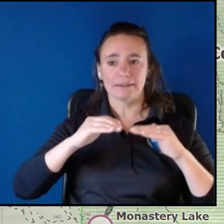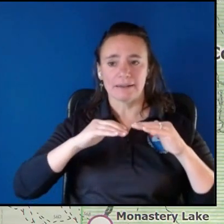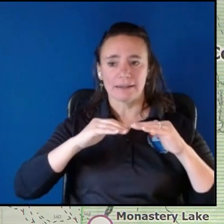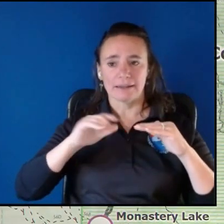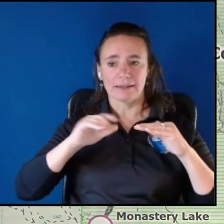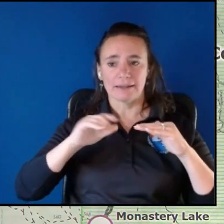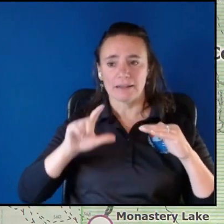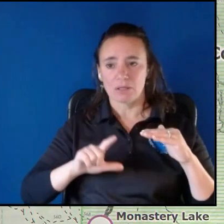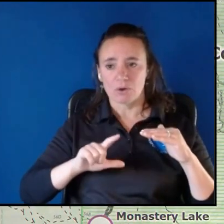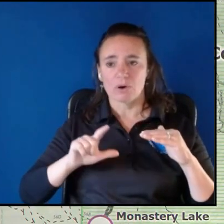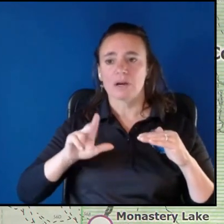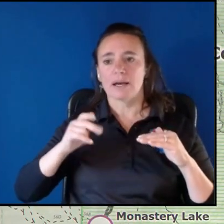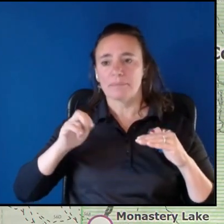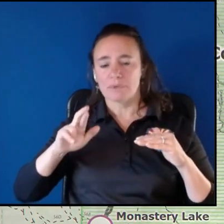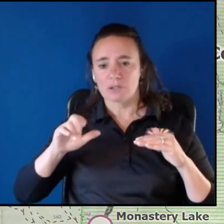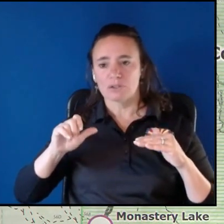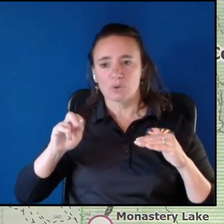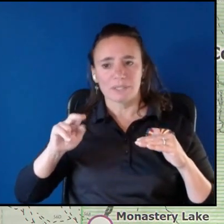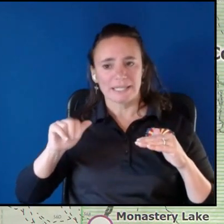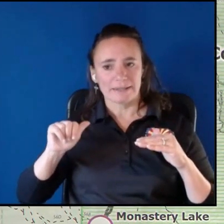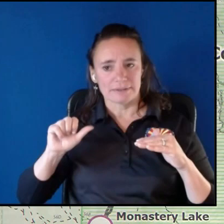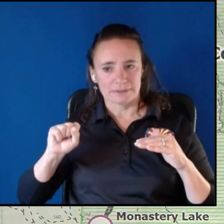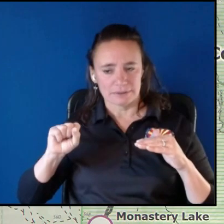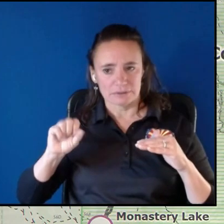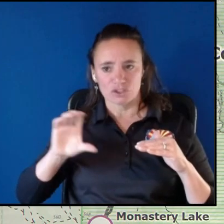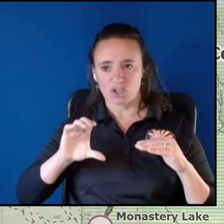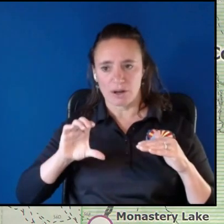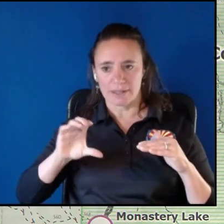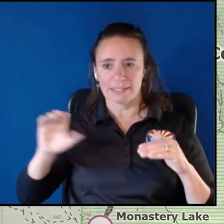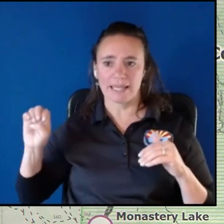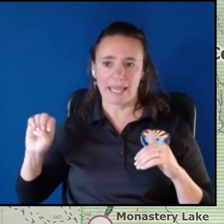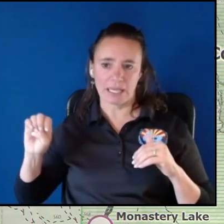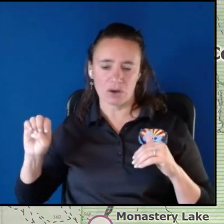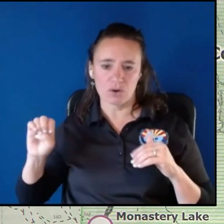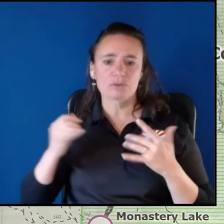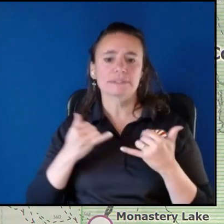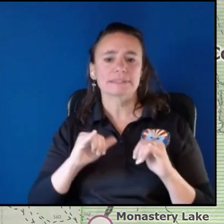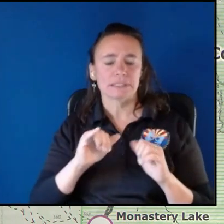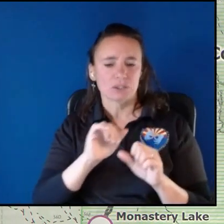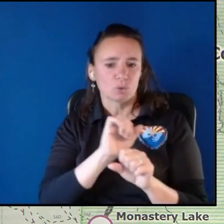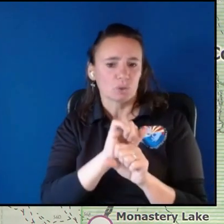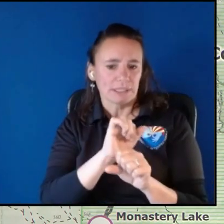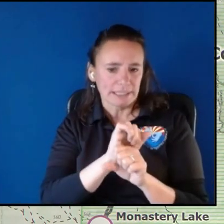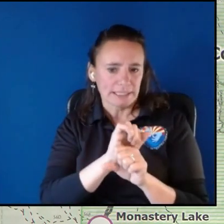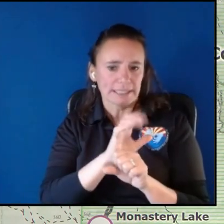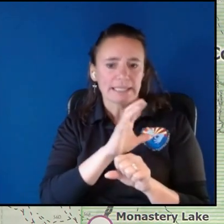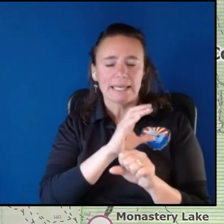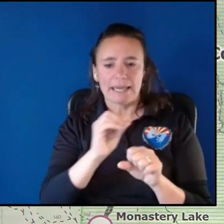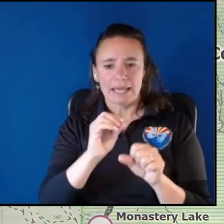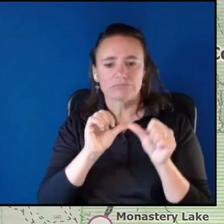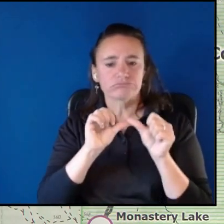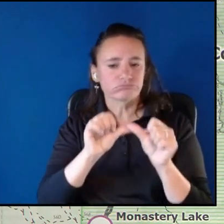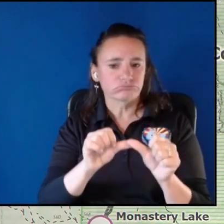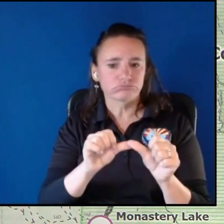That work is still on going on in there. We are strengthening those control lines, continuing to do that. We're also starting